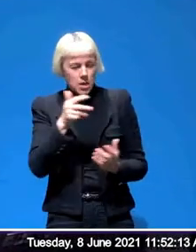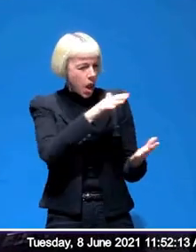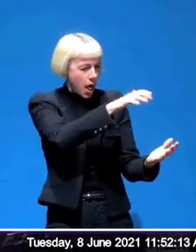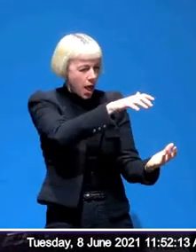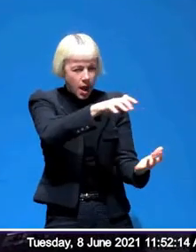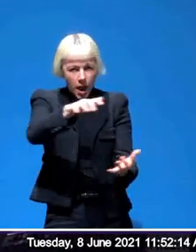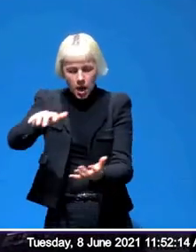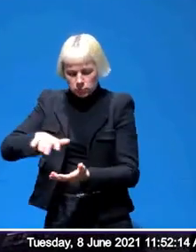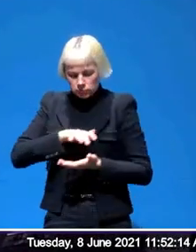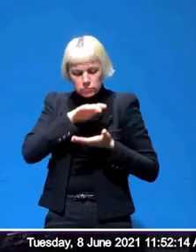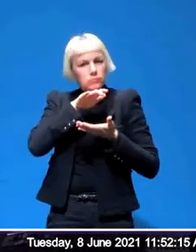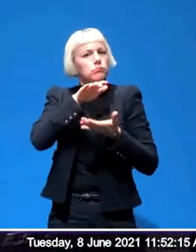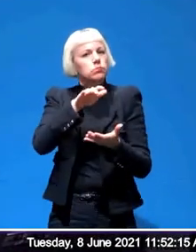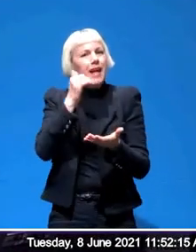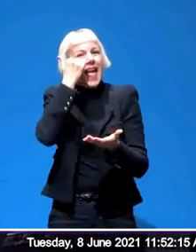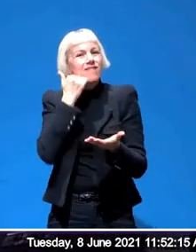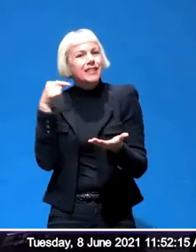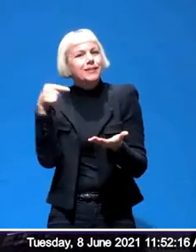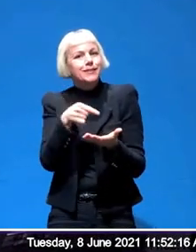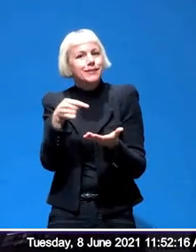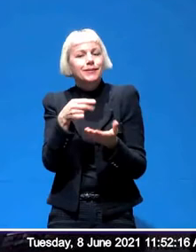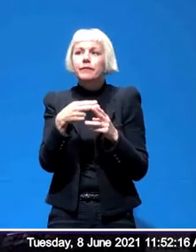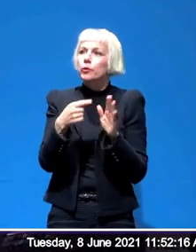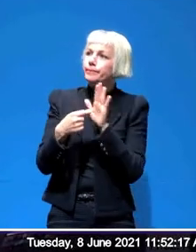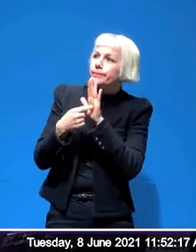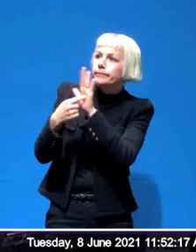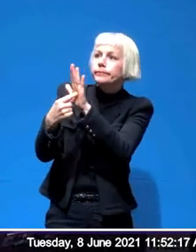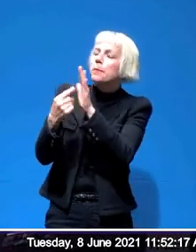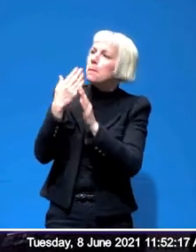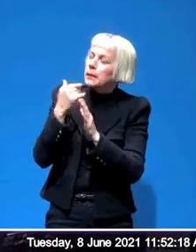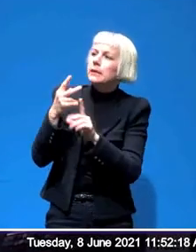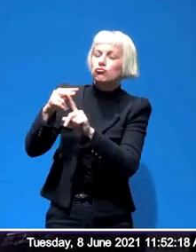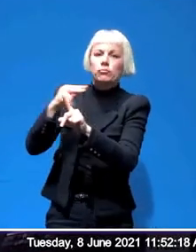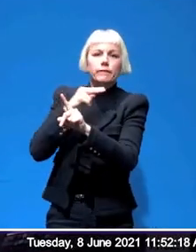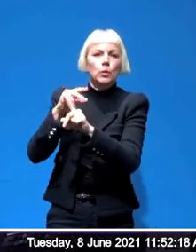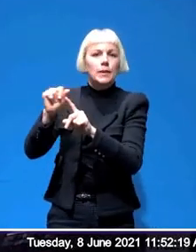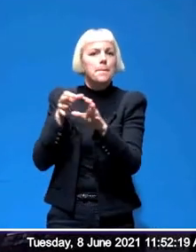a request for an internal review of Daniel's NDIS plan, as I did not feel